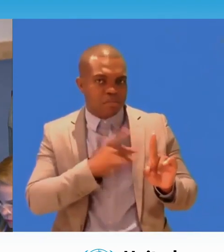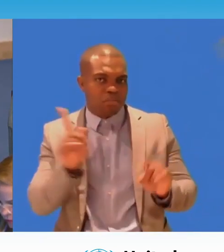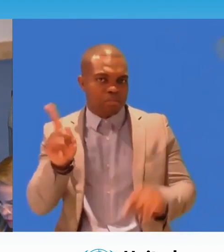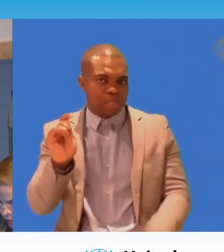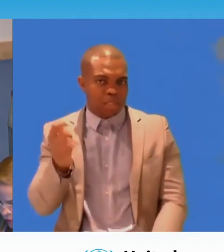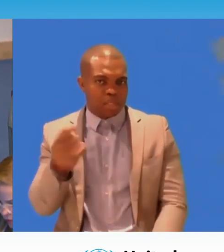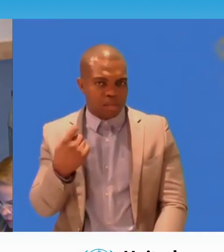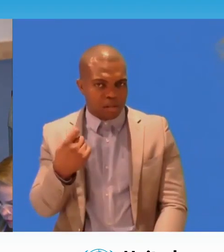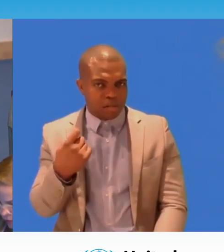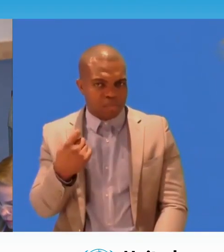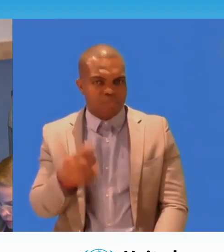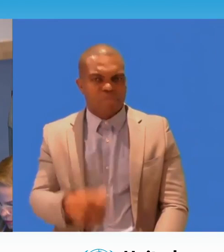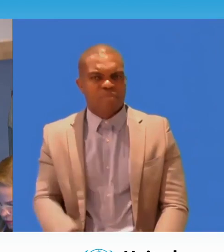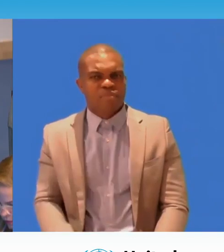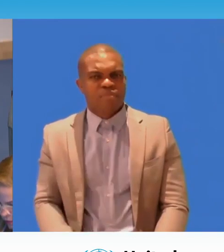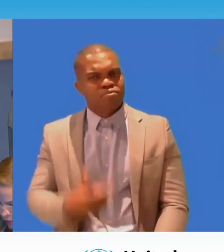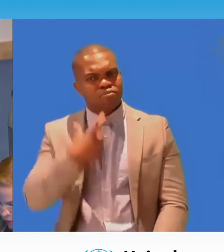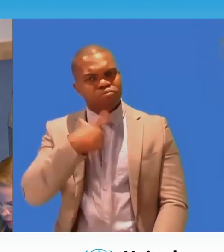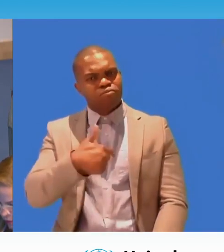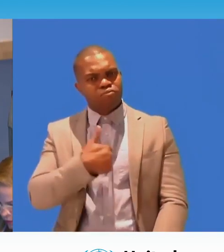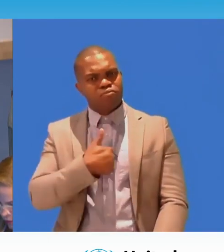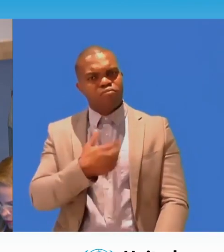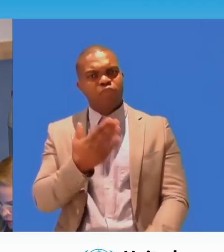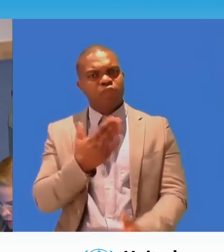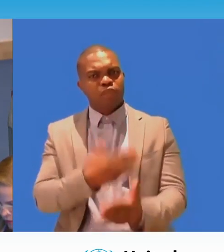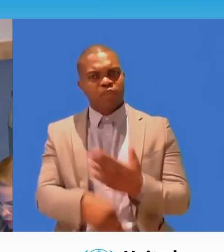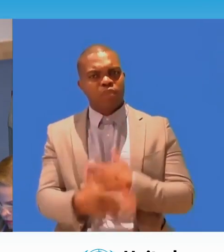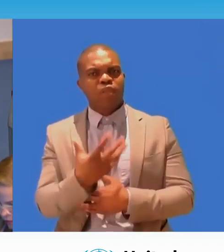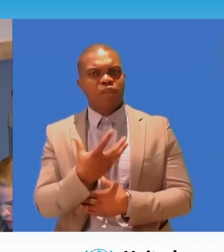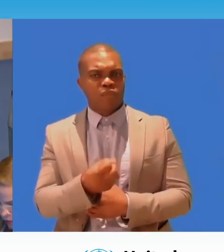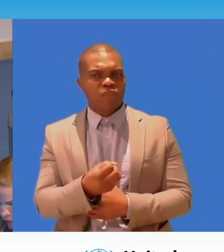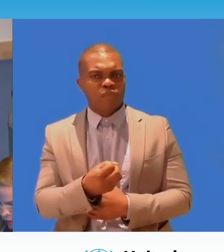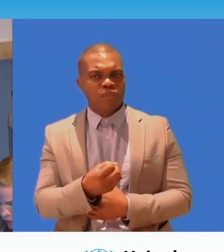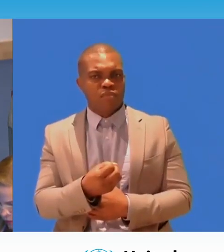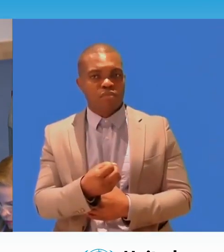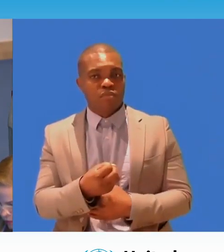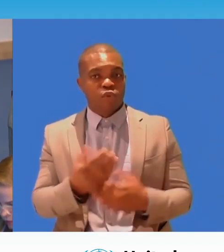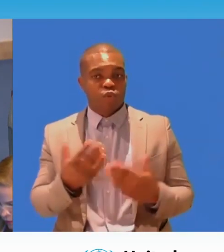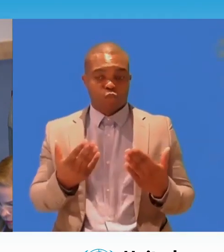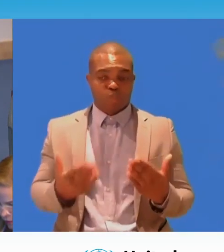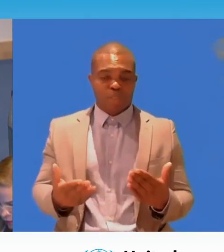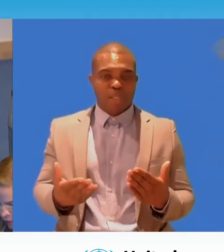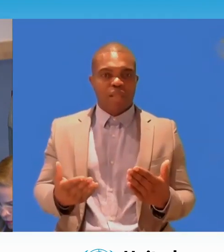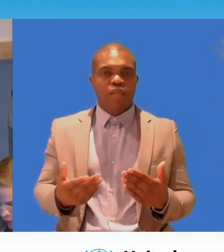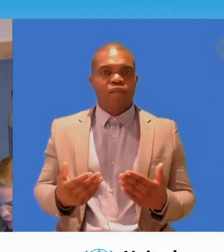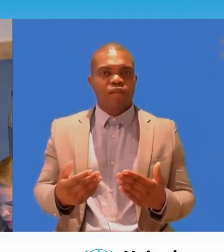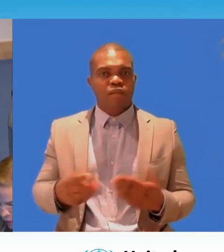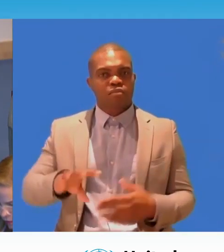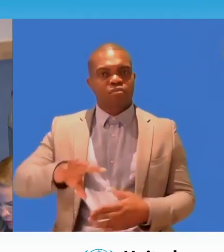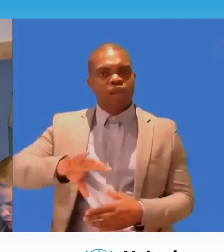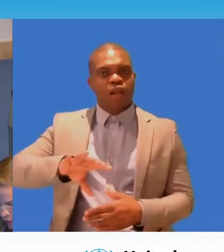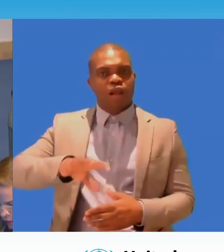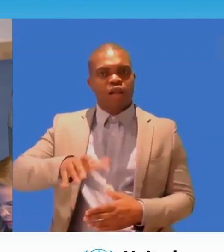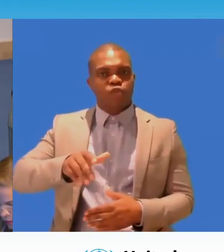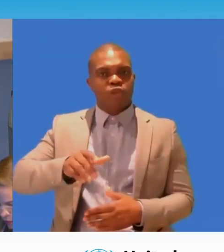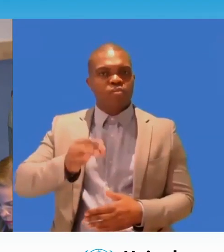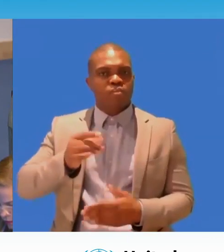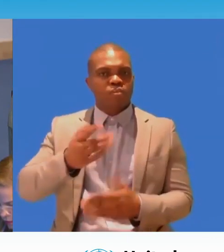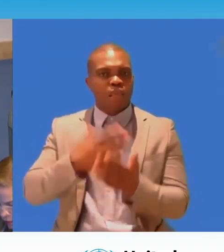what we've been able to achieve chair my concern is that it is now 18 years since we started this